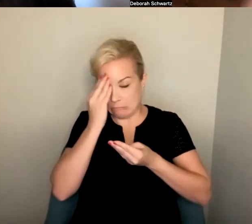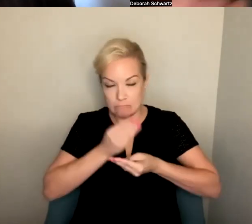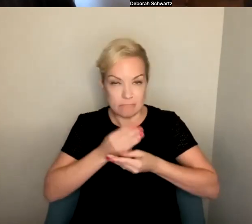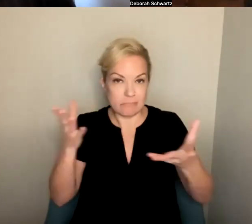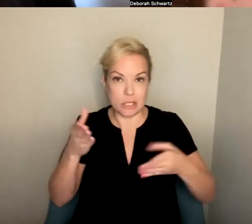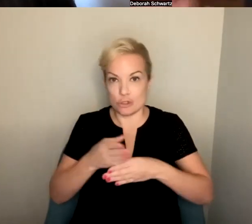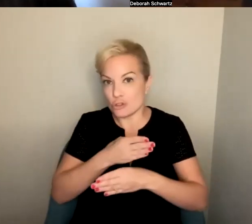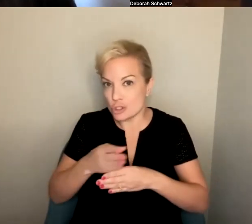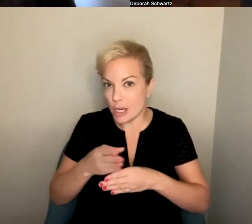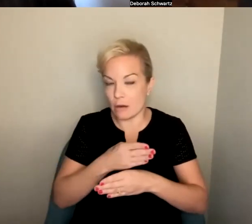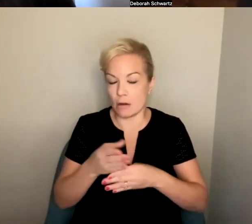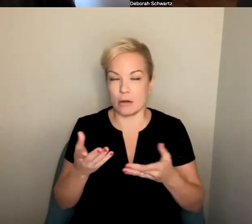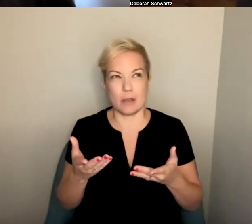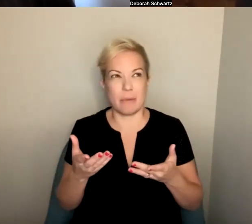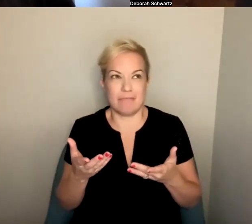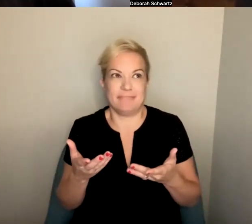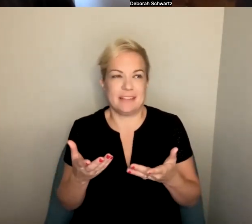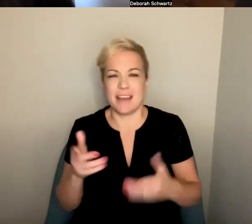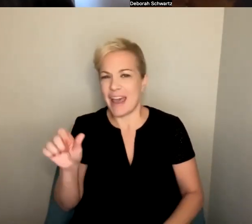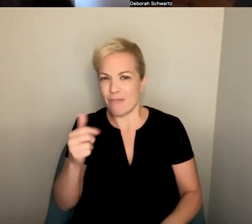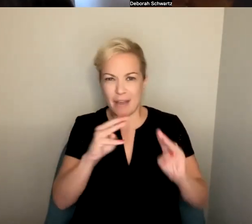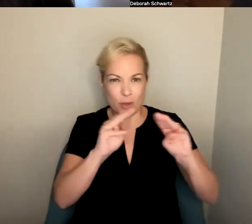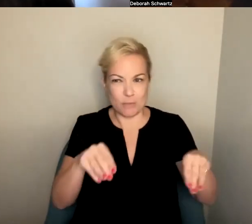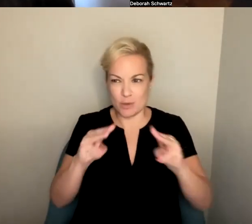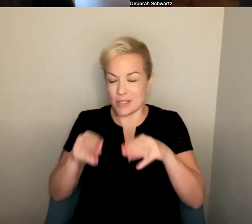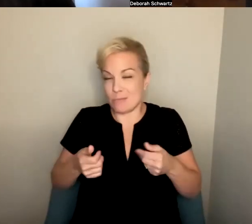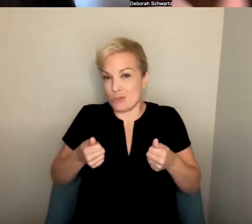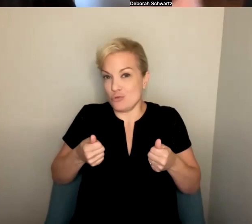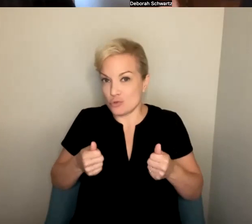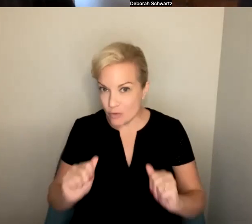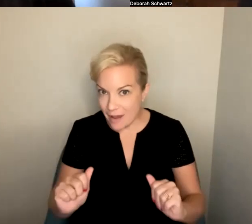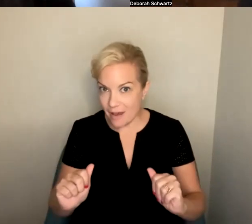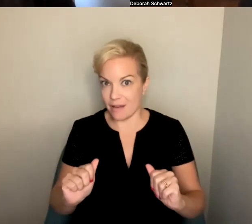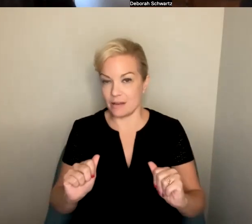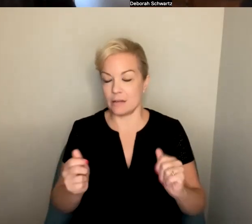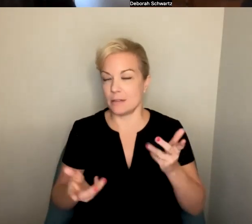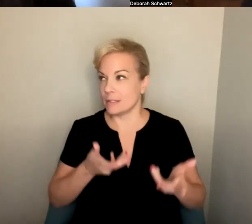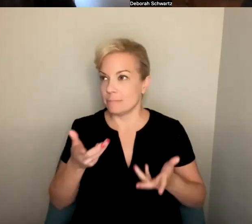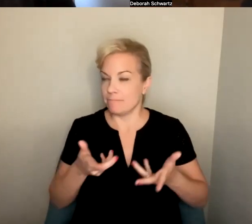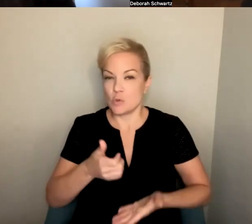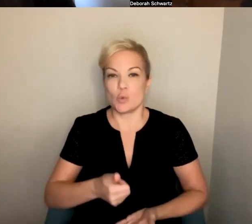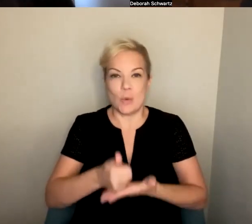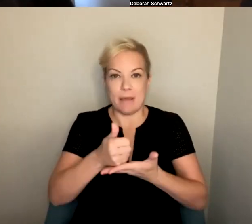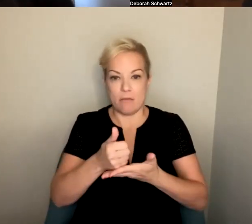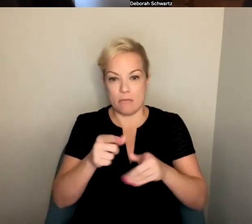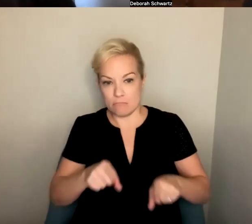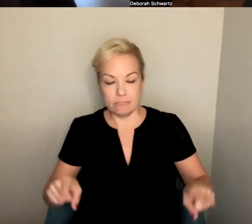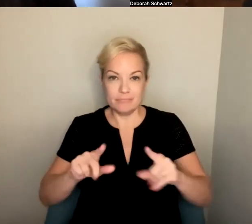that, are there attempts that museums are making to sort of help people see it in a different way